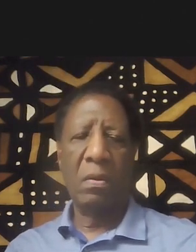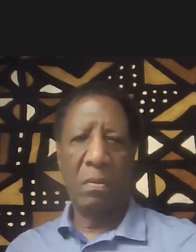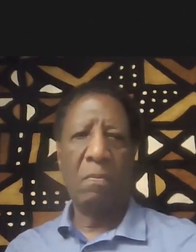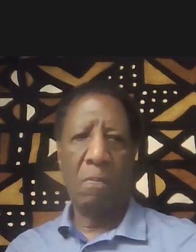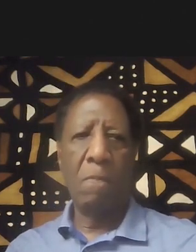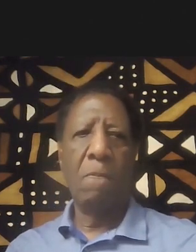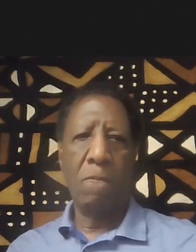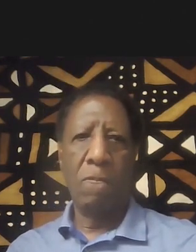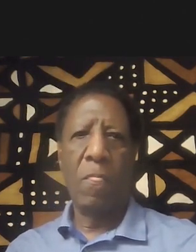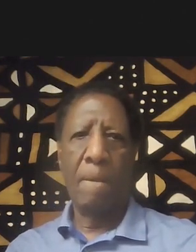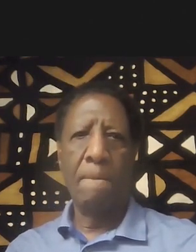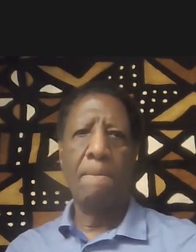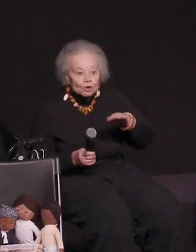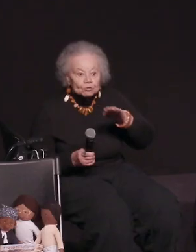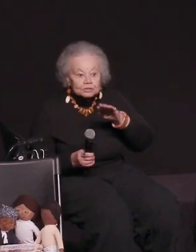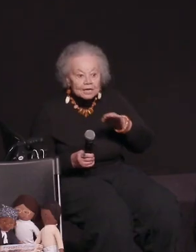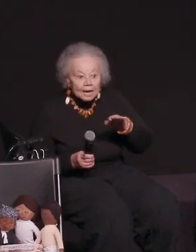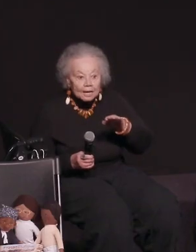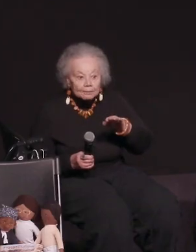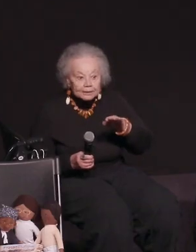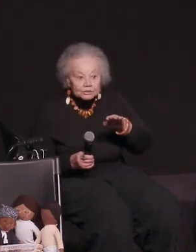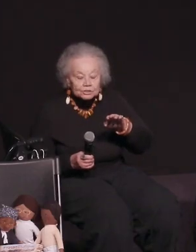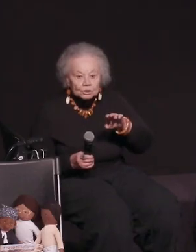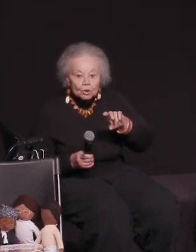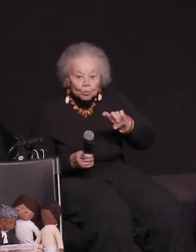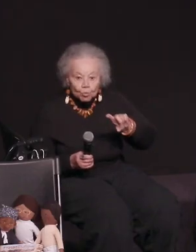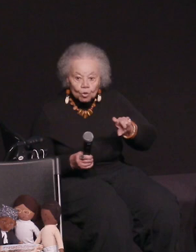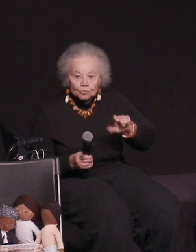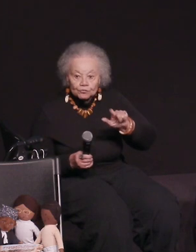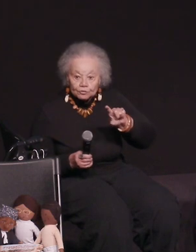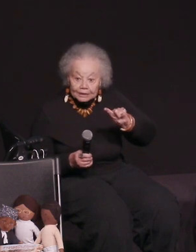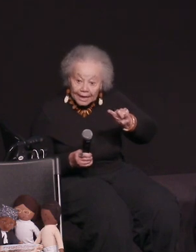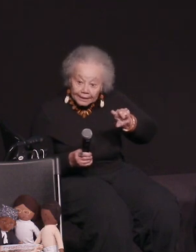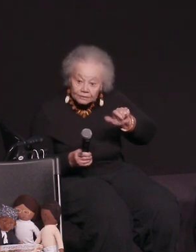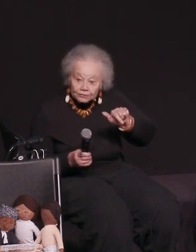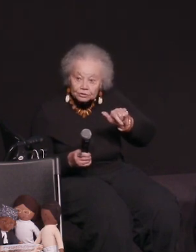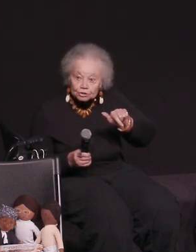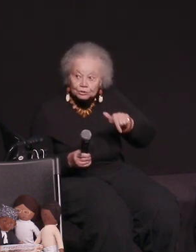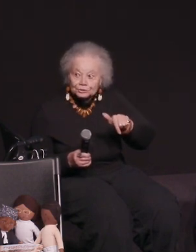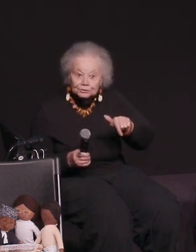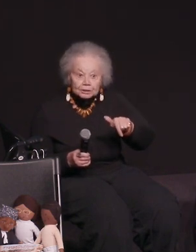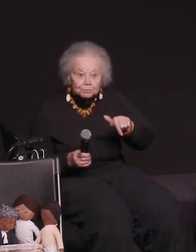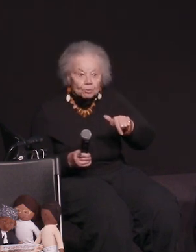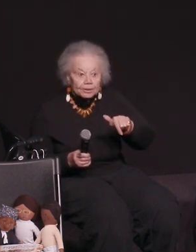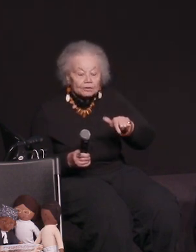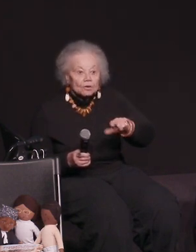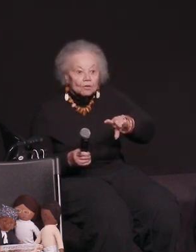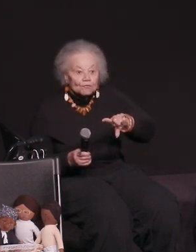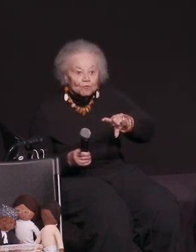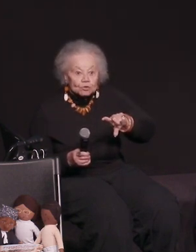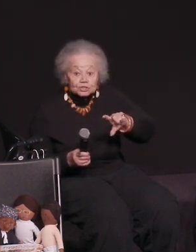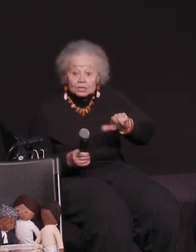Daphne: Good, good. Because those comics were kind of a turning point for some of